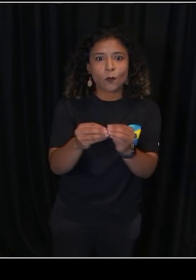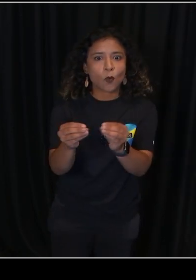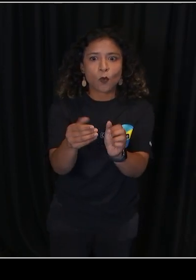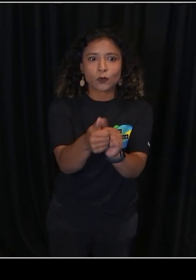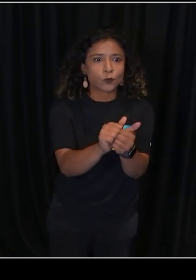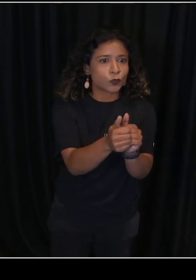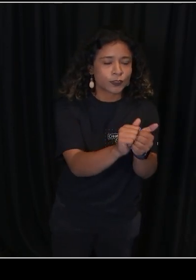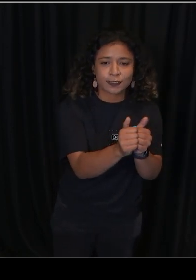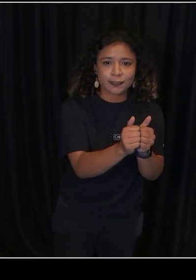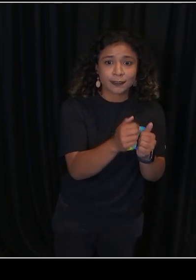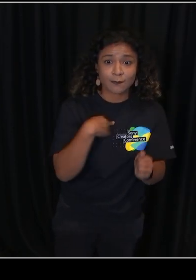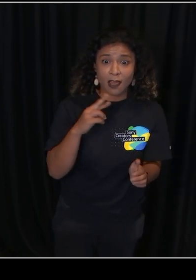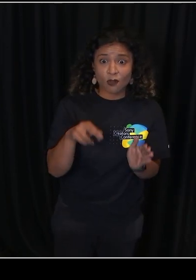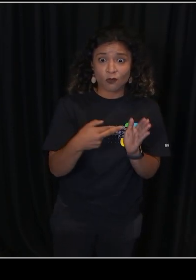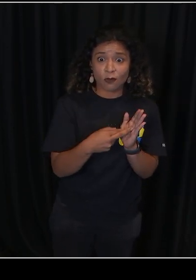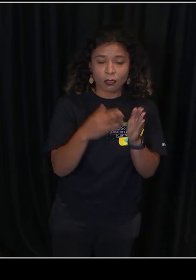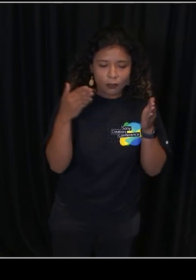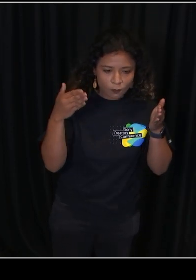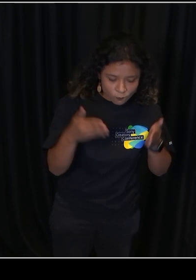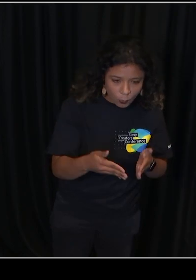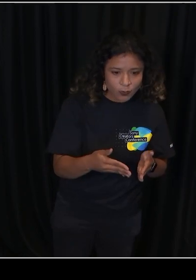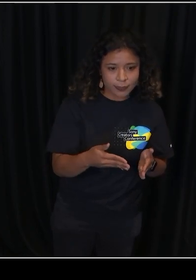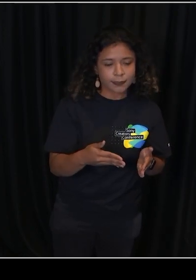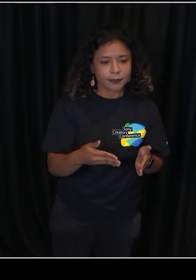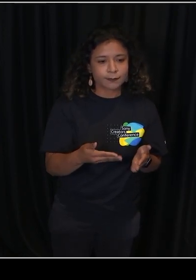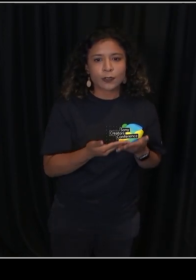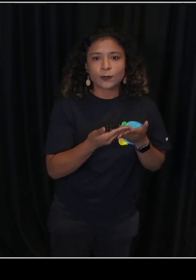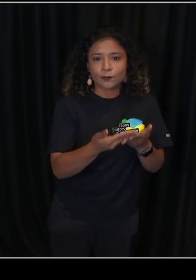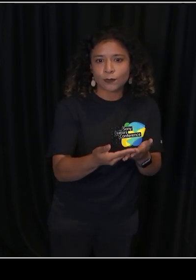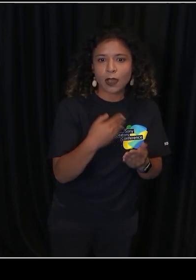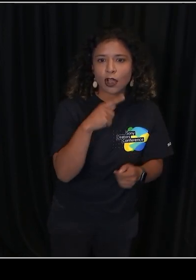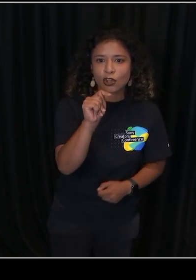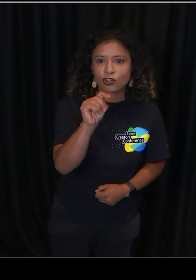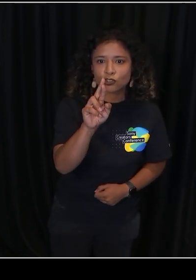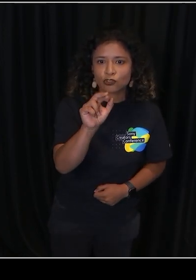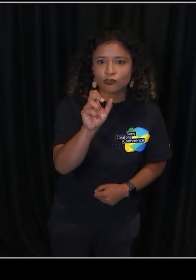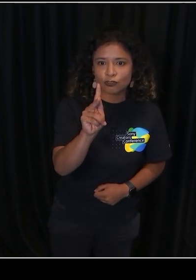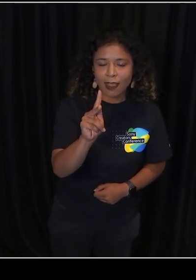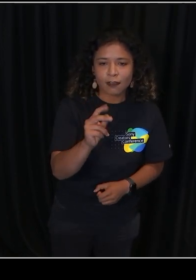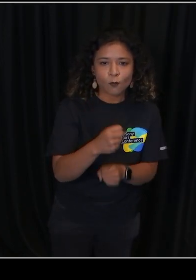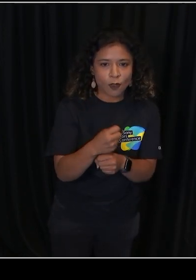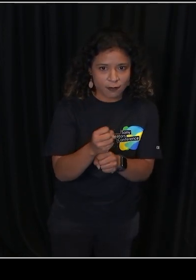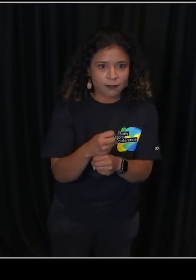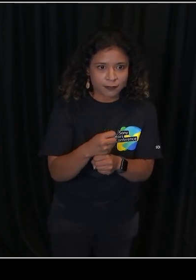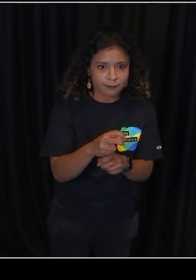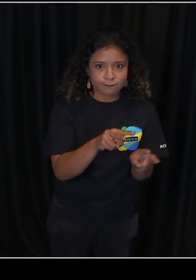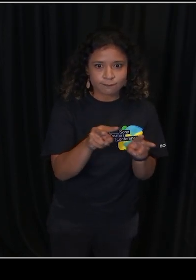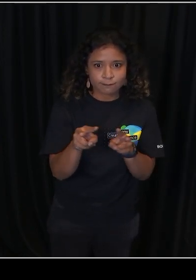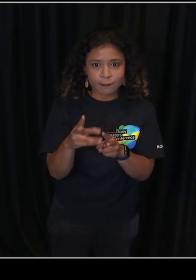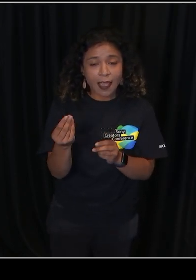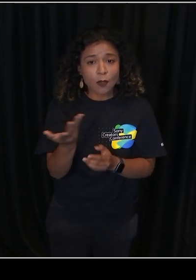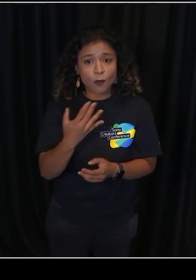My role is focused on the execution and delivery of our Skeletrack product and the virtual outputs that are generated based on the skeletal